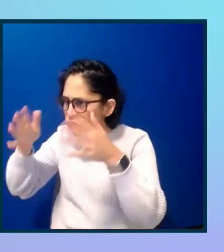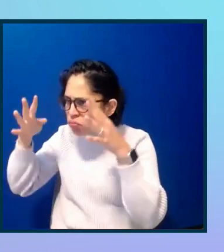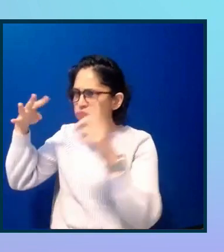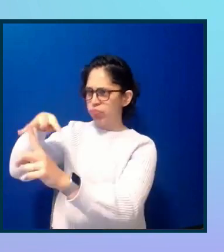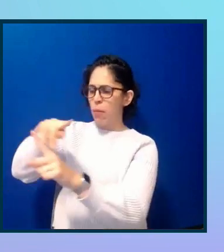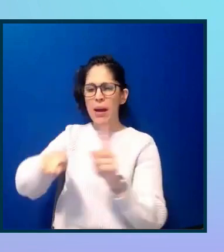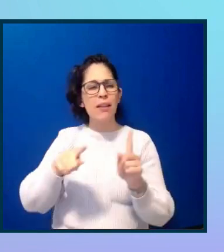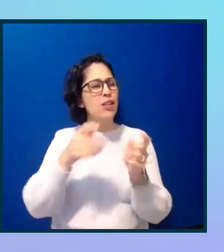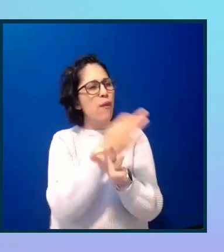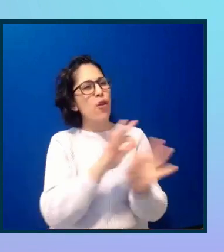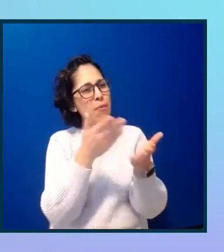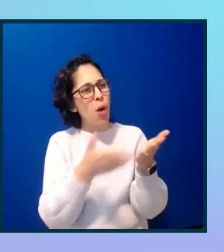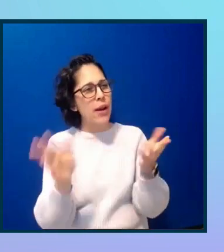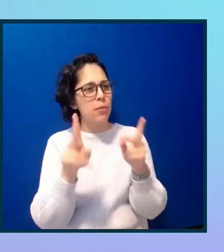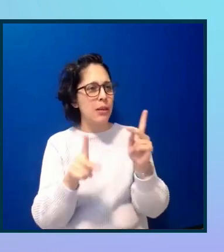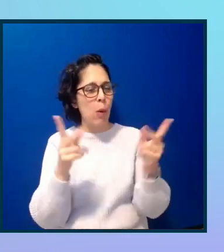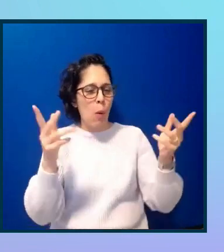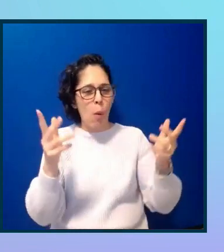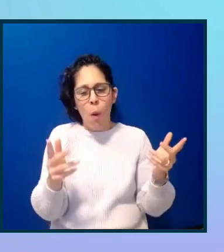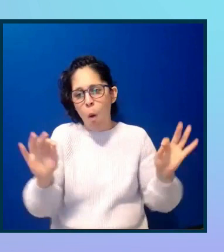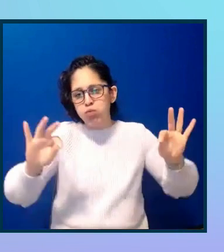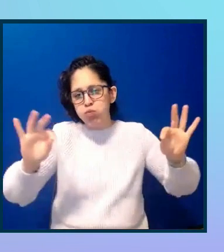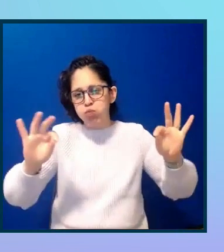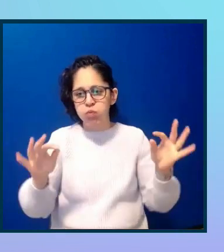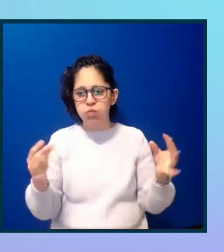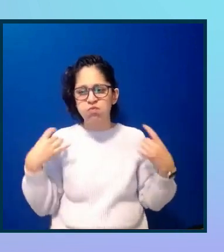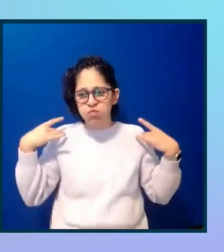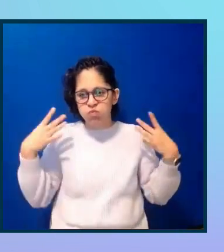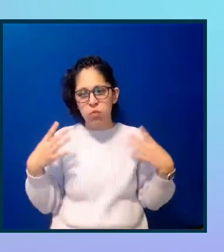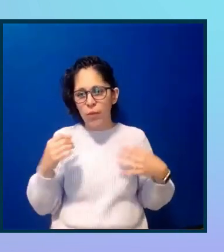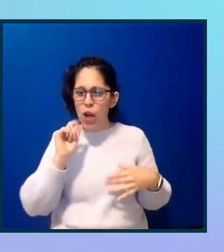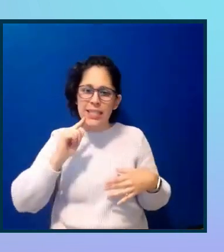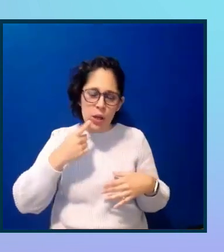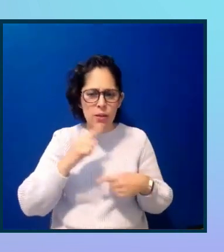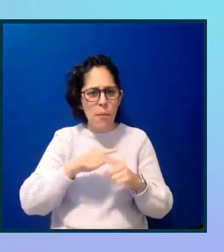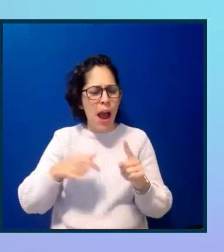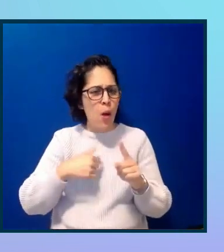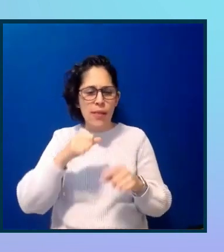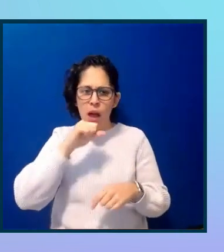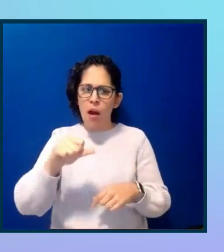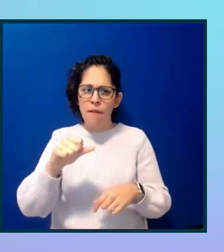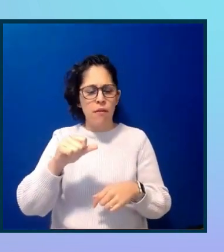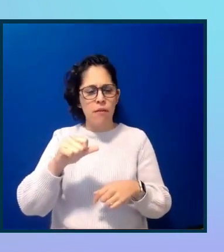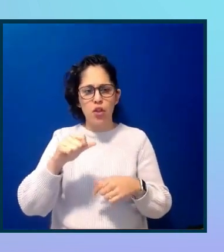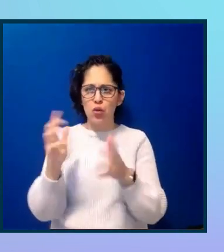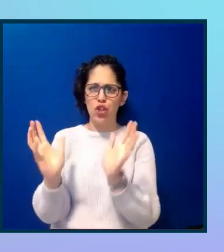that people, you know, don't take it seriously. So that's where I would love, whoever's running that show with compliance and capability,